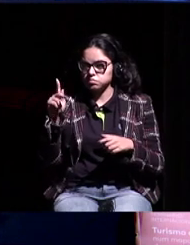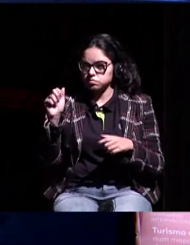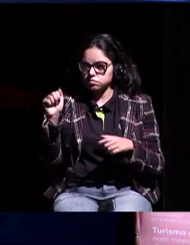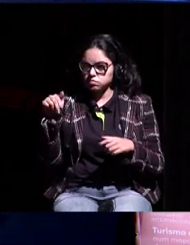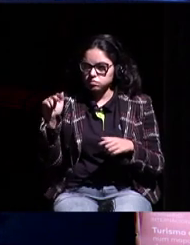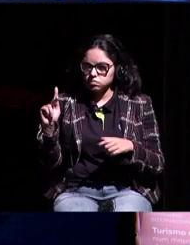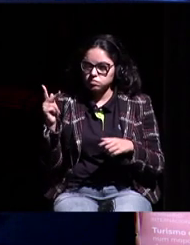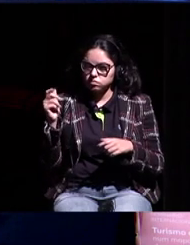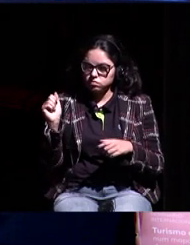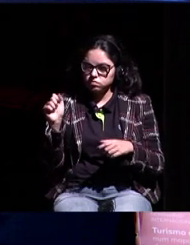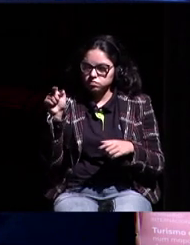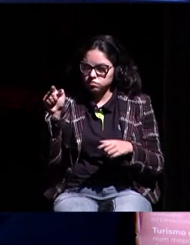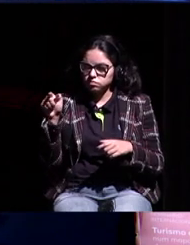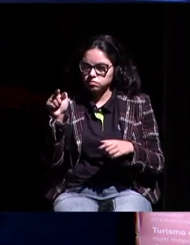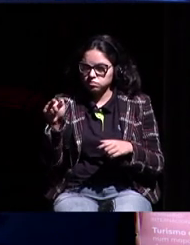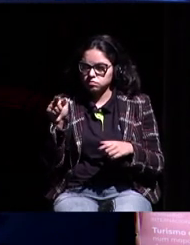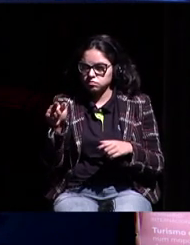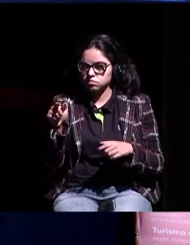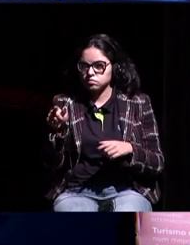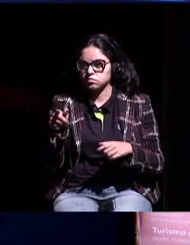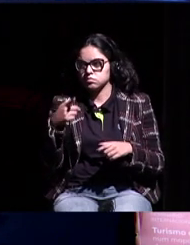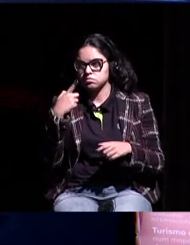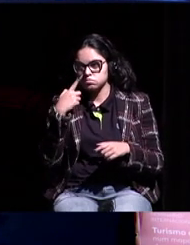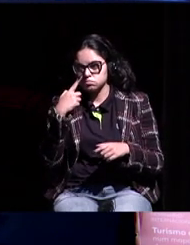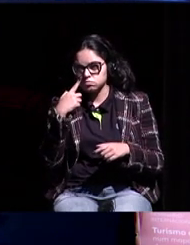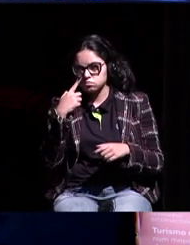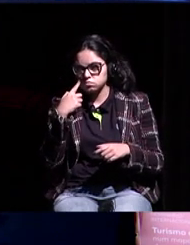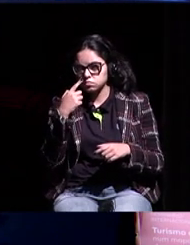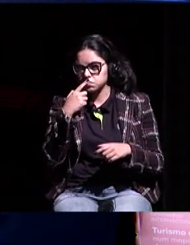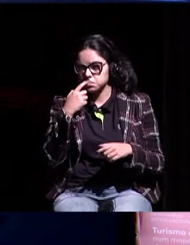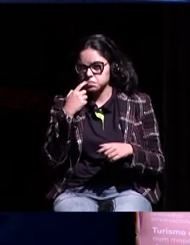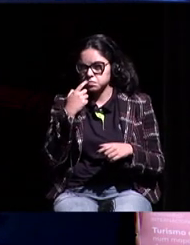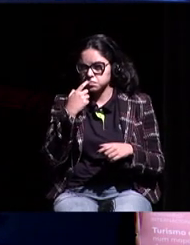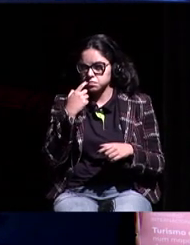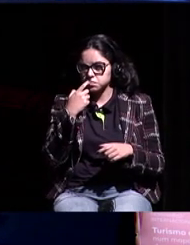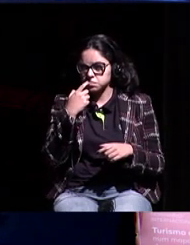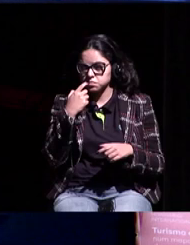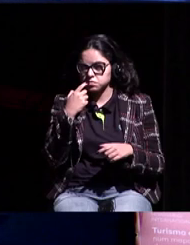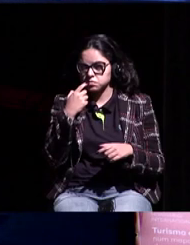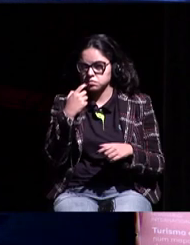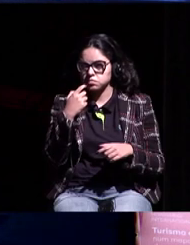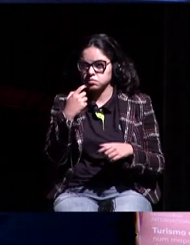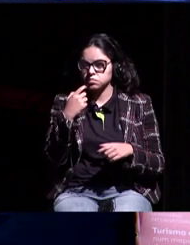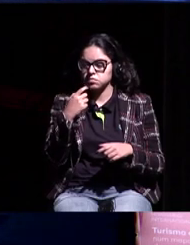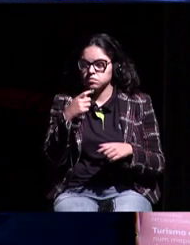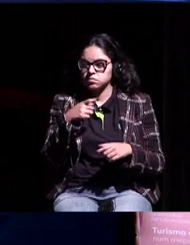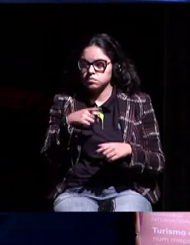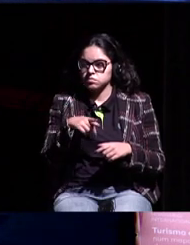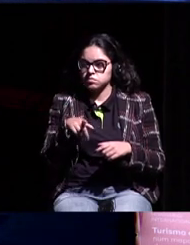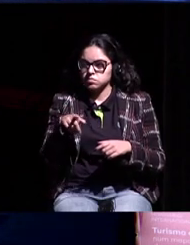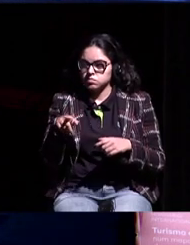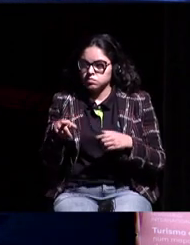campaign that had to do with labor conditions of room maids or, more recently,